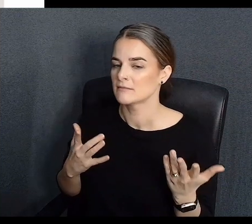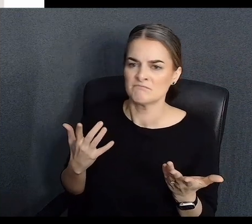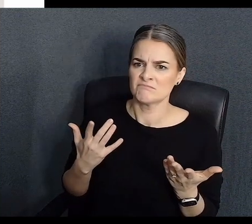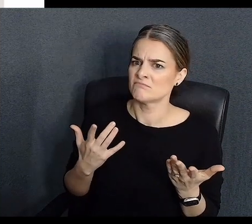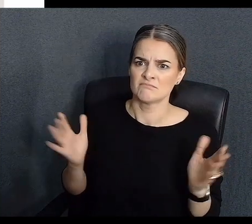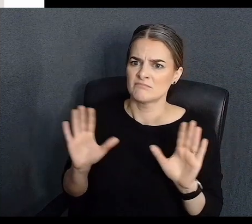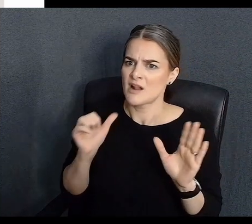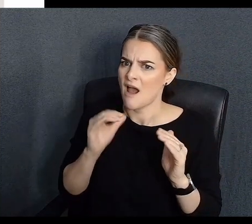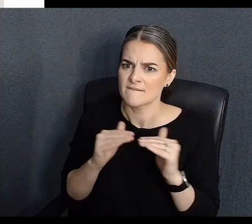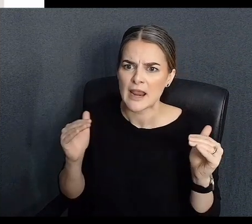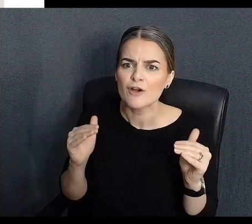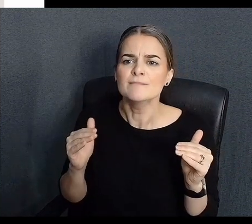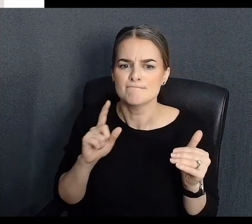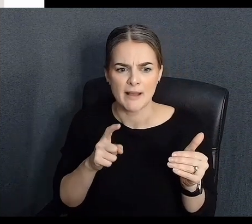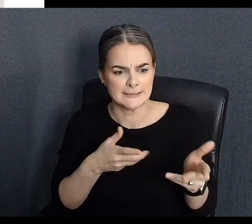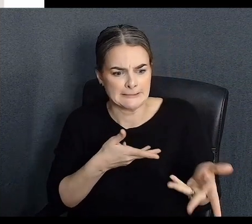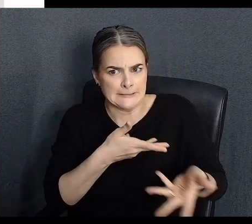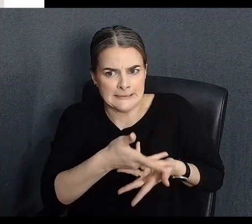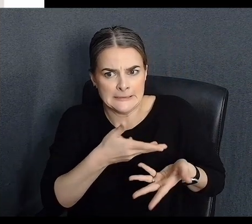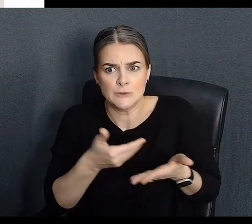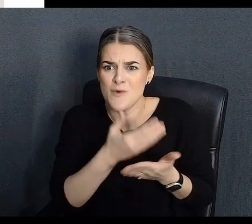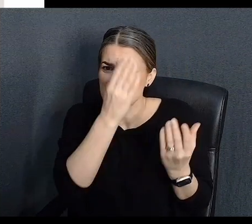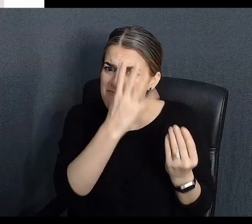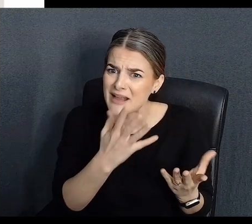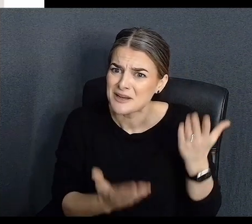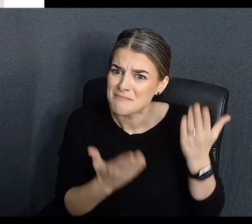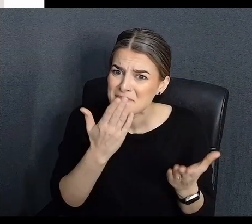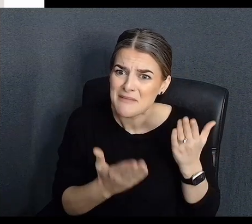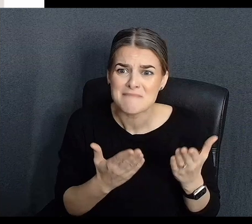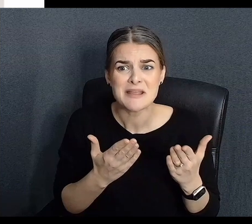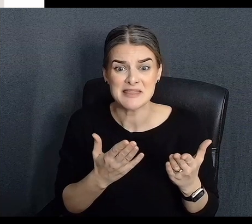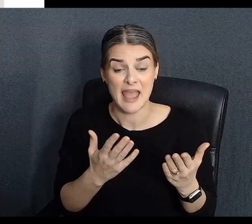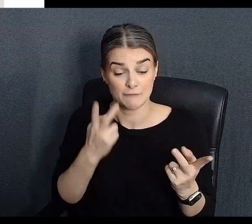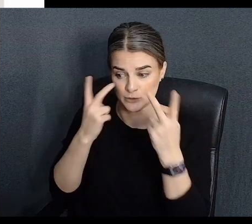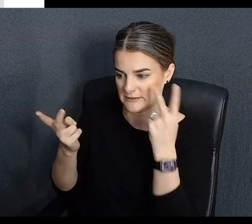and the person needs to see it be used. Caregivers and support persons should use it together